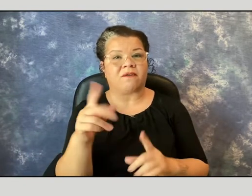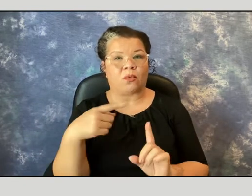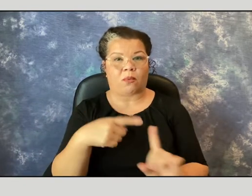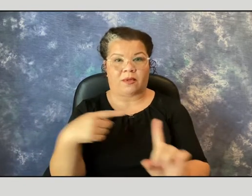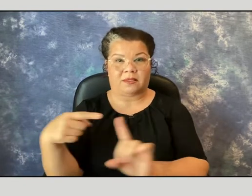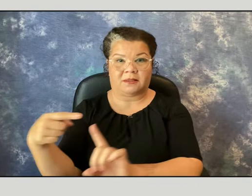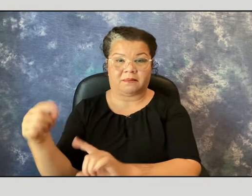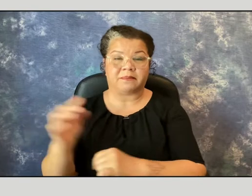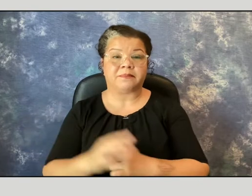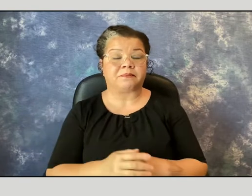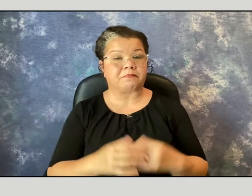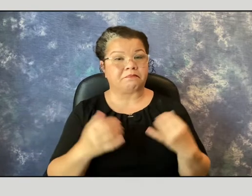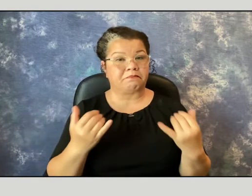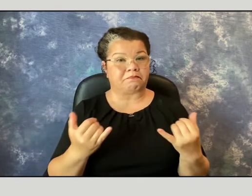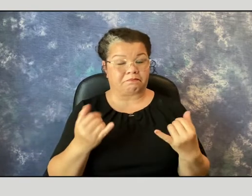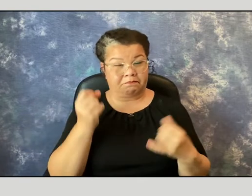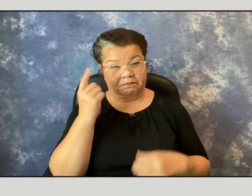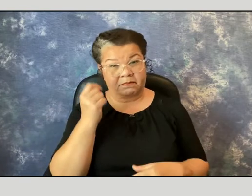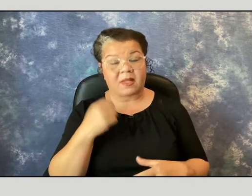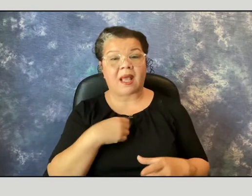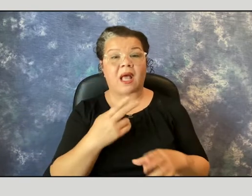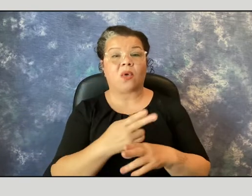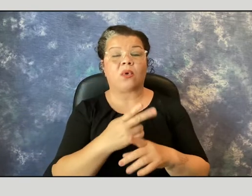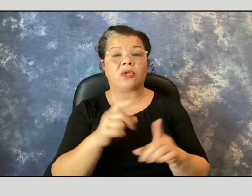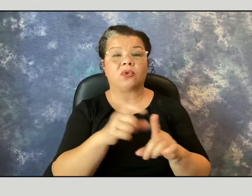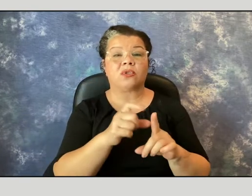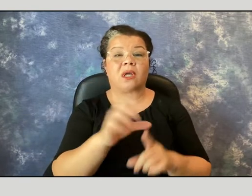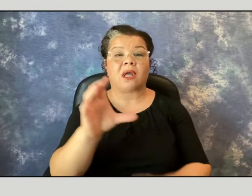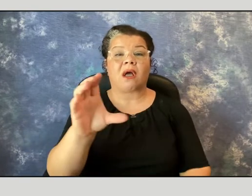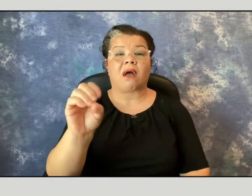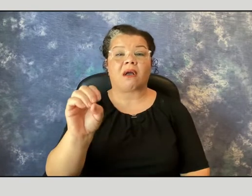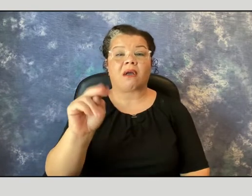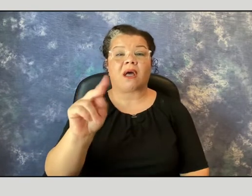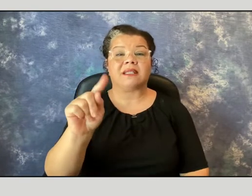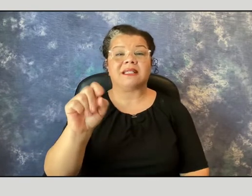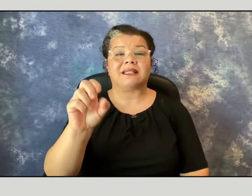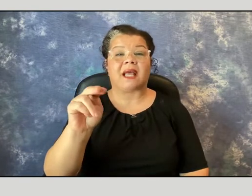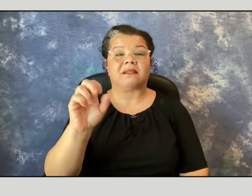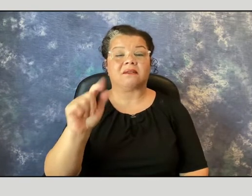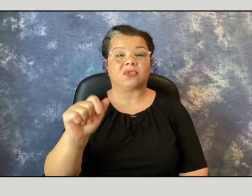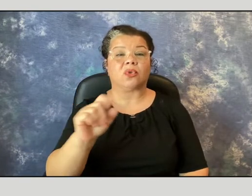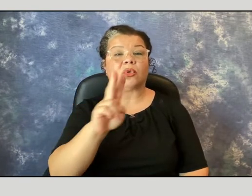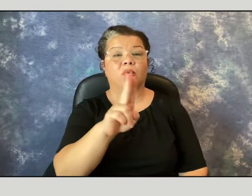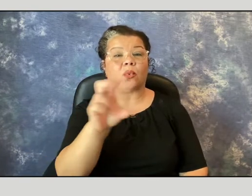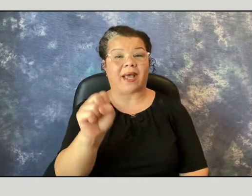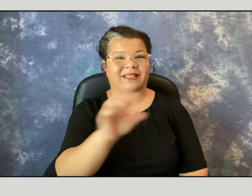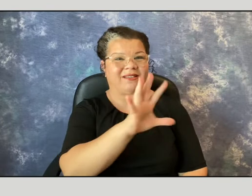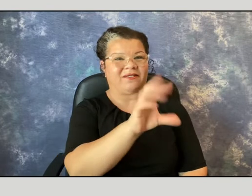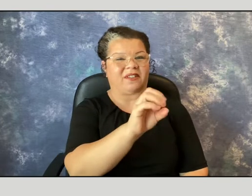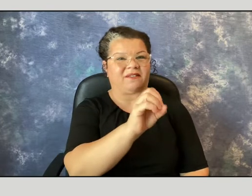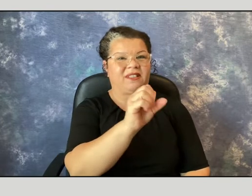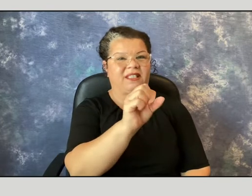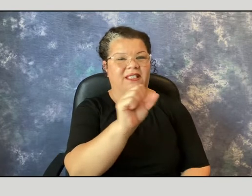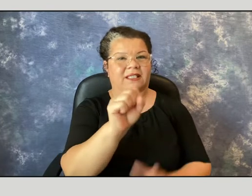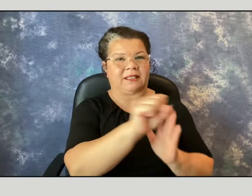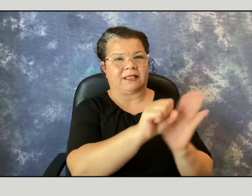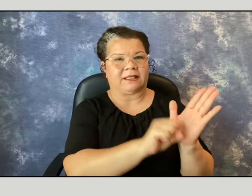Today, I will use the term continental US and 50 states rather than mainland when referring to the United States.